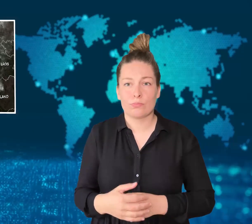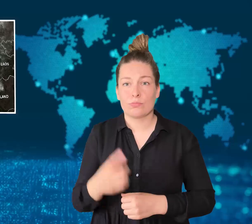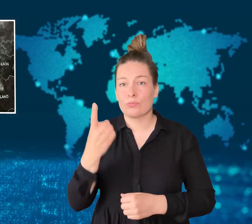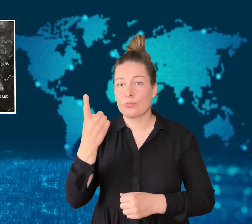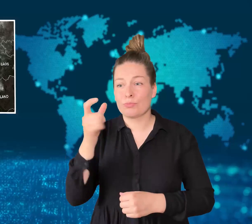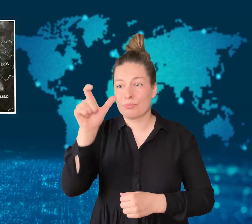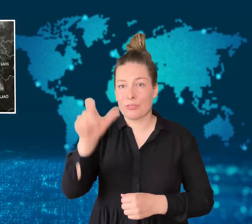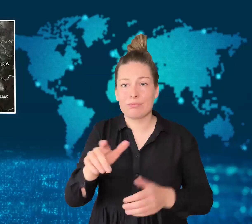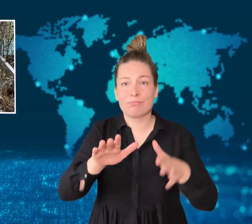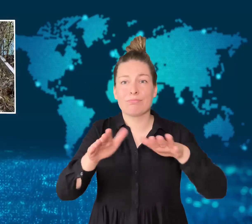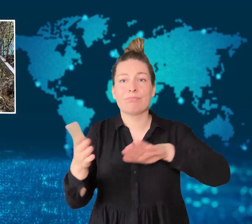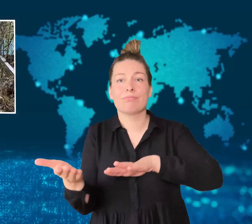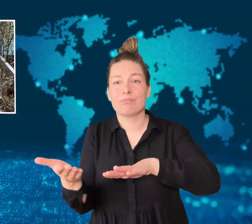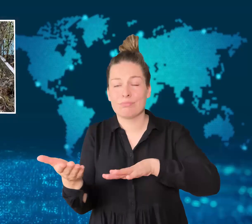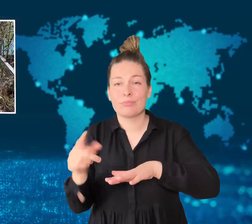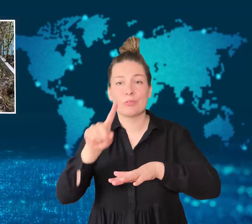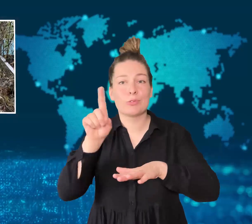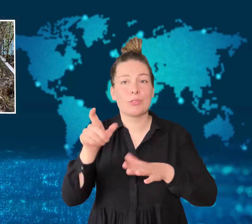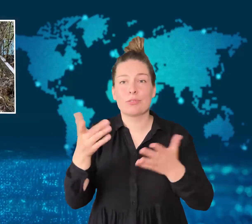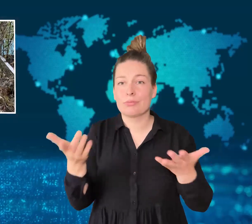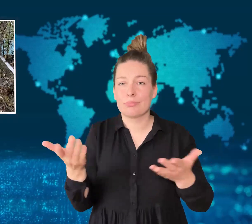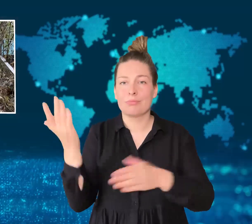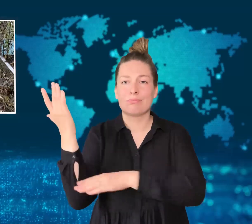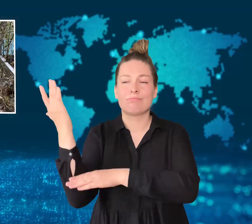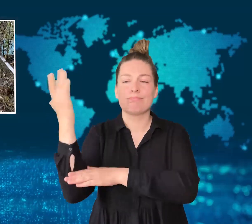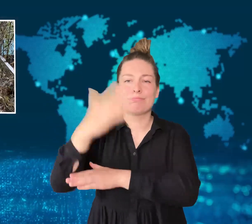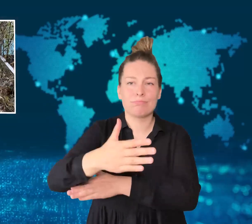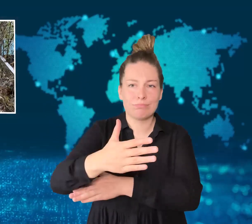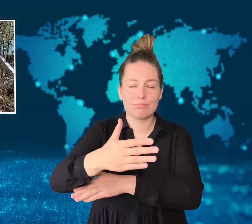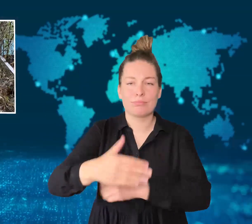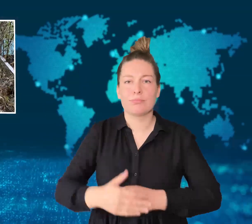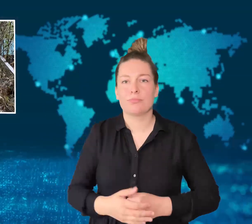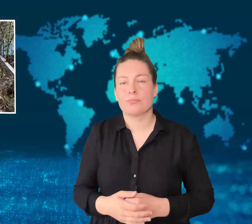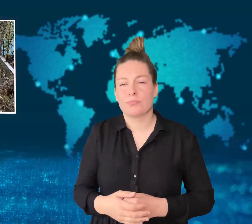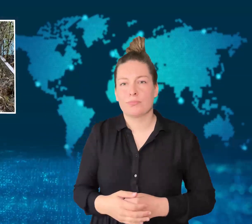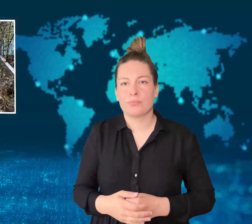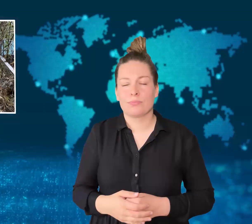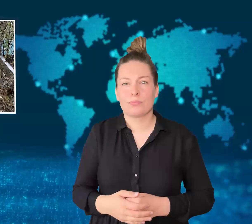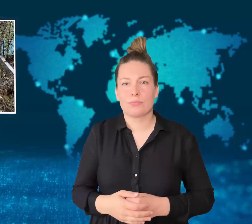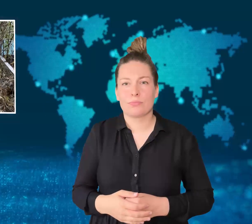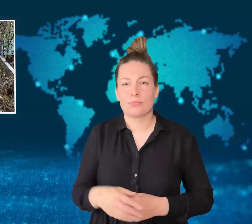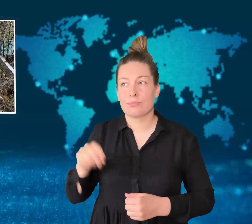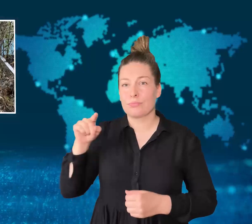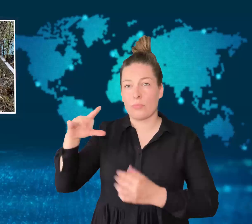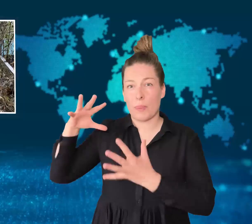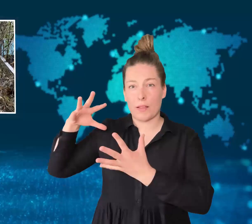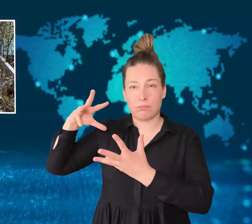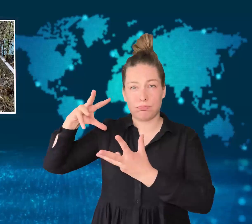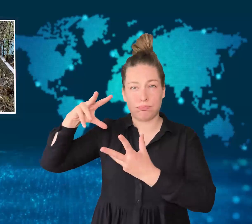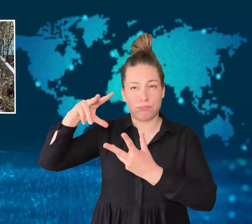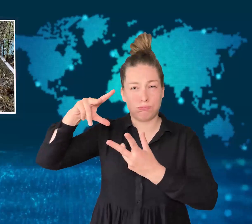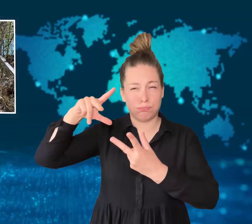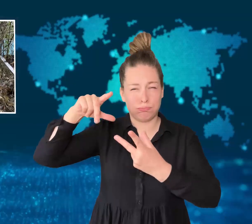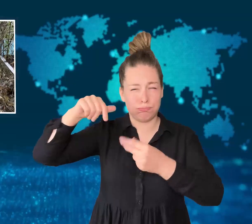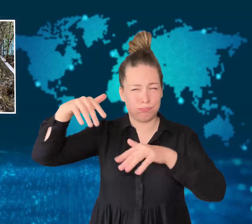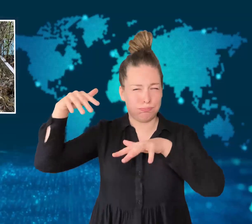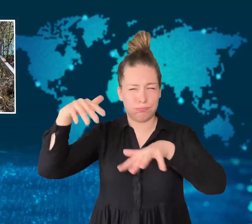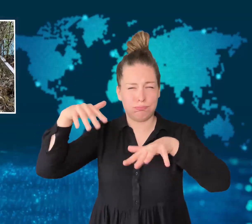One of the people reported dead had a tree fall on him.